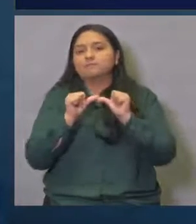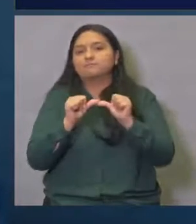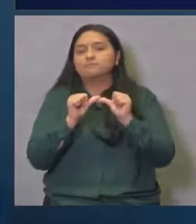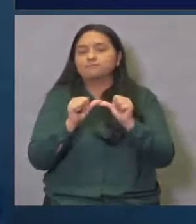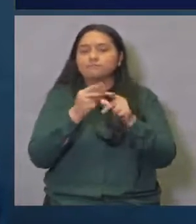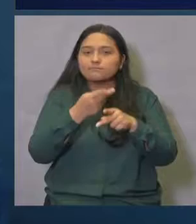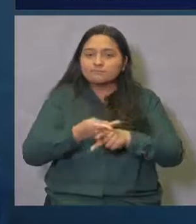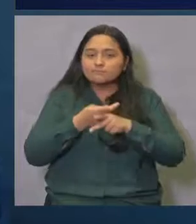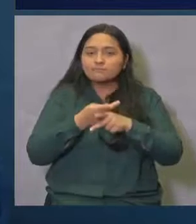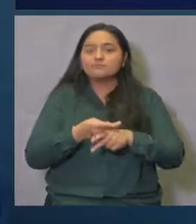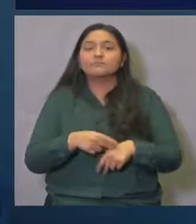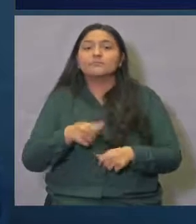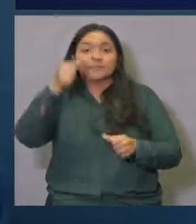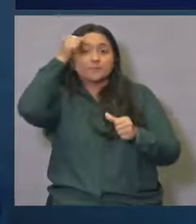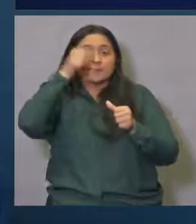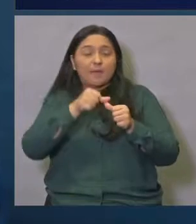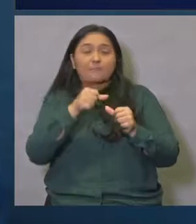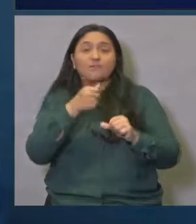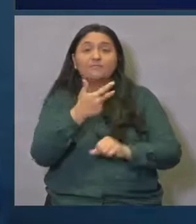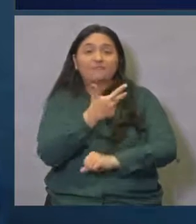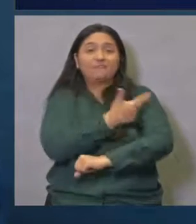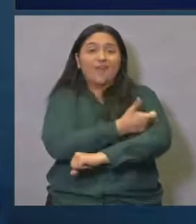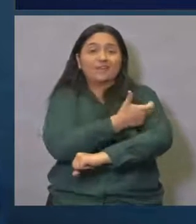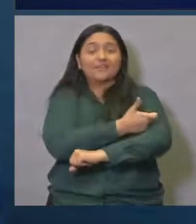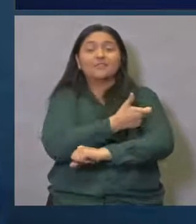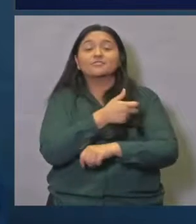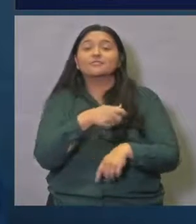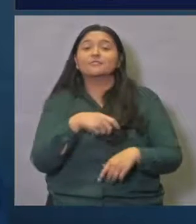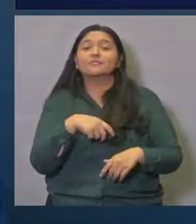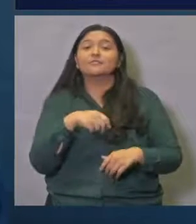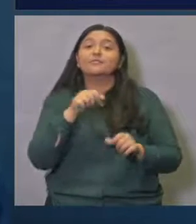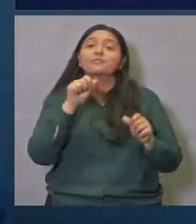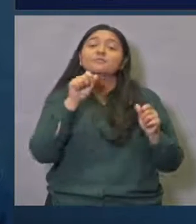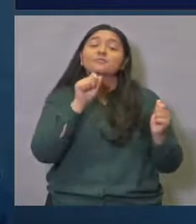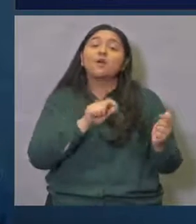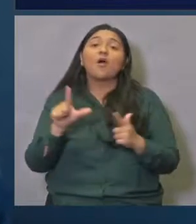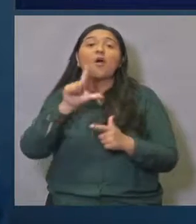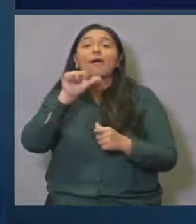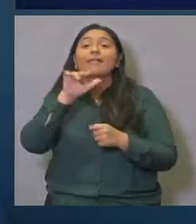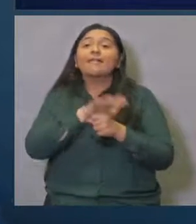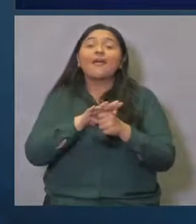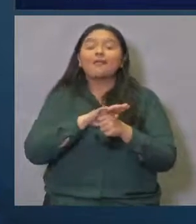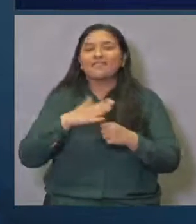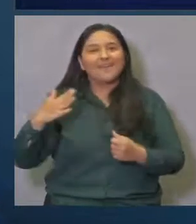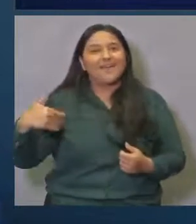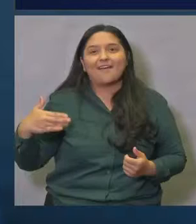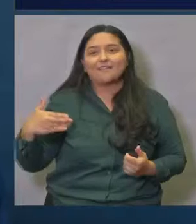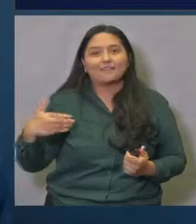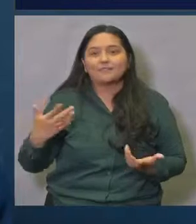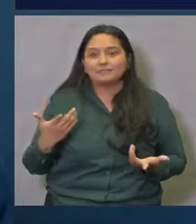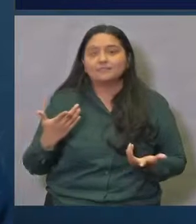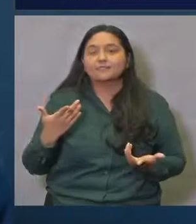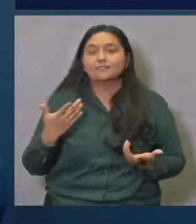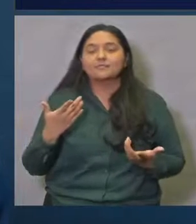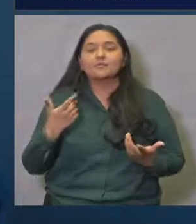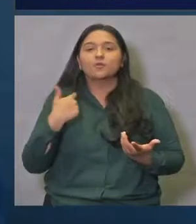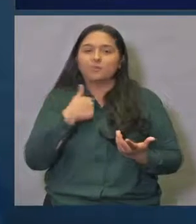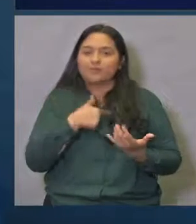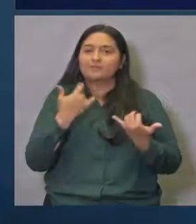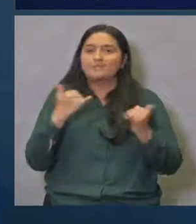AND JUST A COMBINATION OF THE TWO. WE NEED D TOONONTIE E TO BE CAREFUL. TO REMEMBER THE VACCINATION OBVIOUSLY HAS NOT REACHED THE